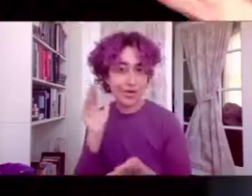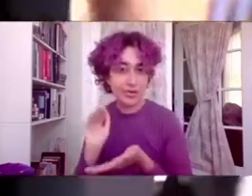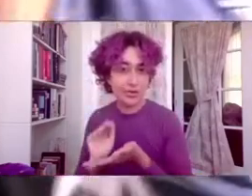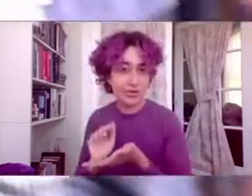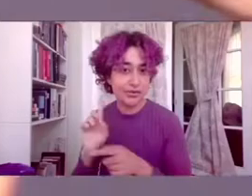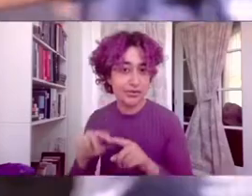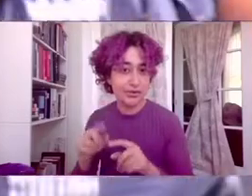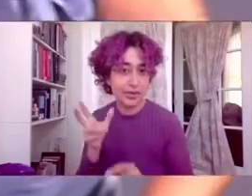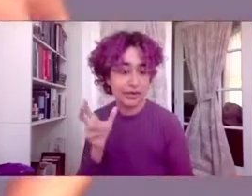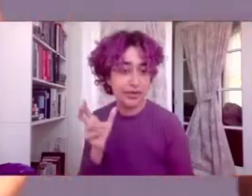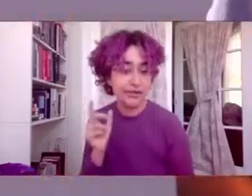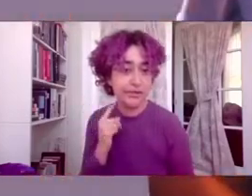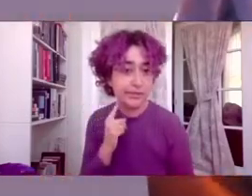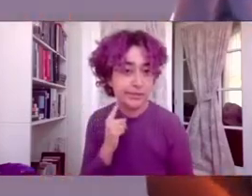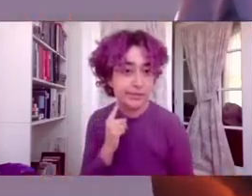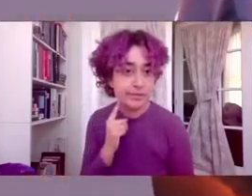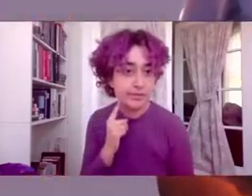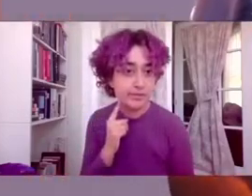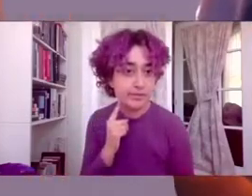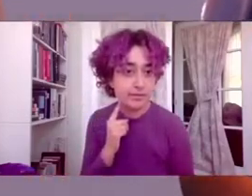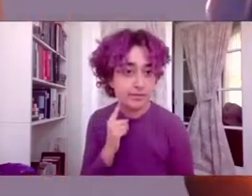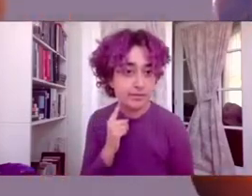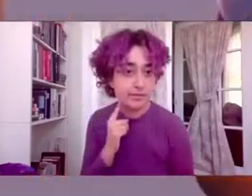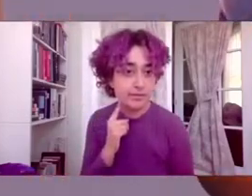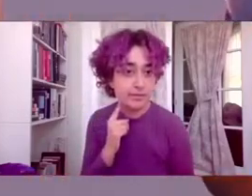She's getting a check. You getting a check?